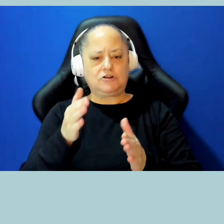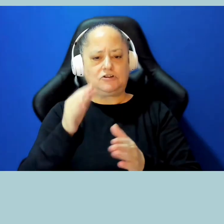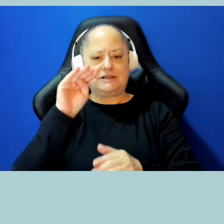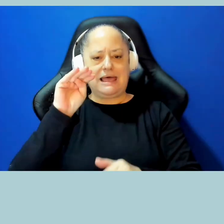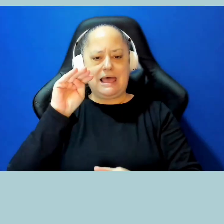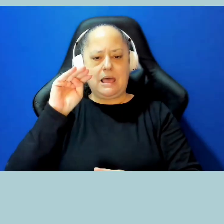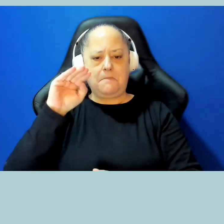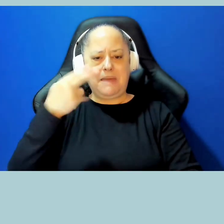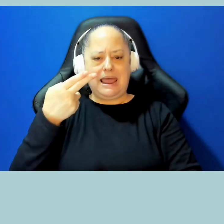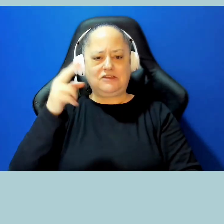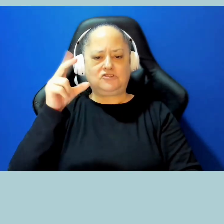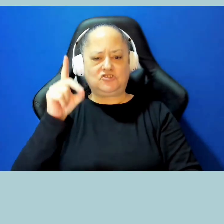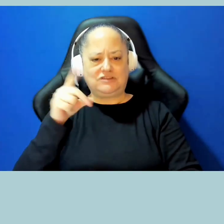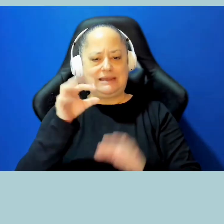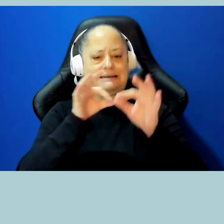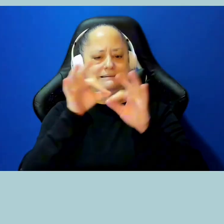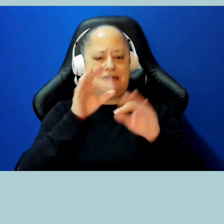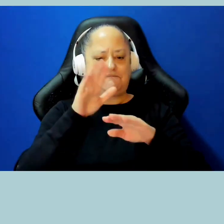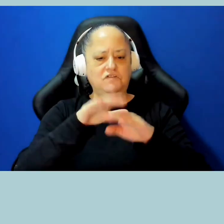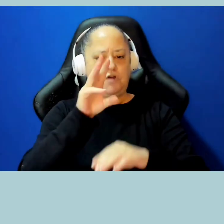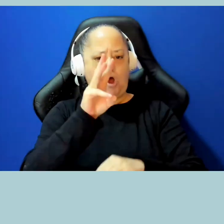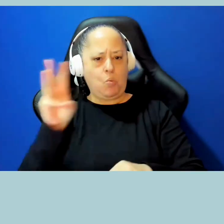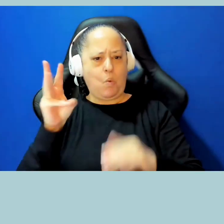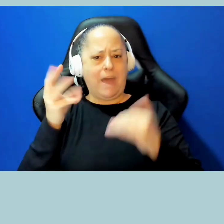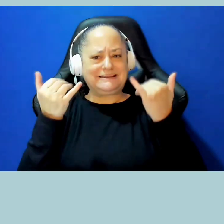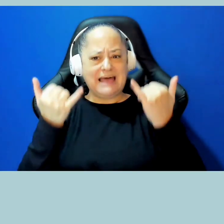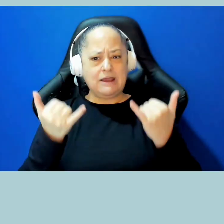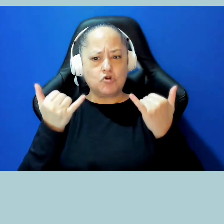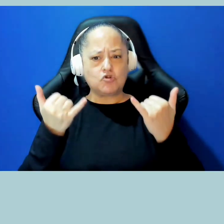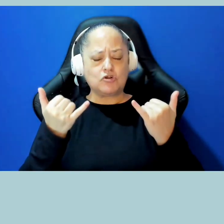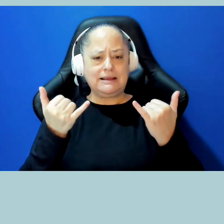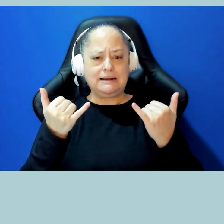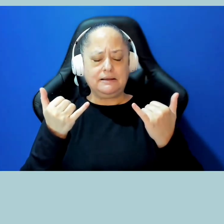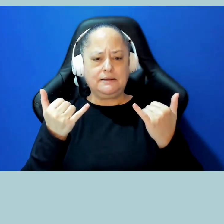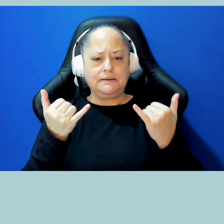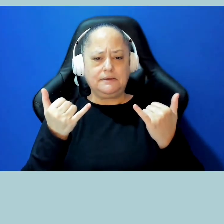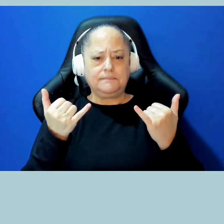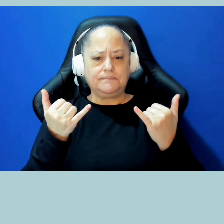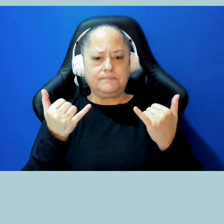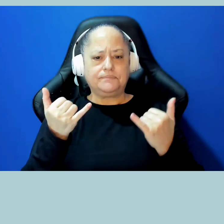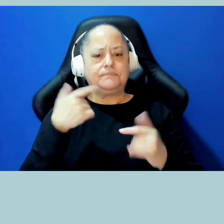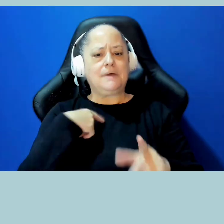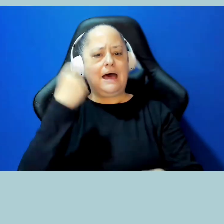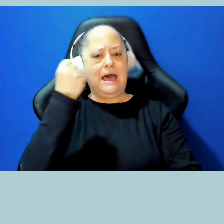a definition on their website that's current. So I understand what's out there and what's going